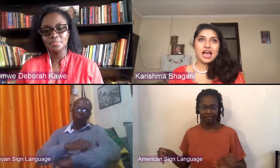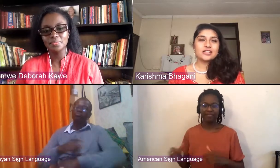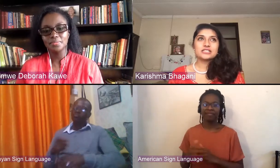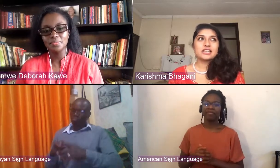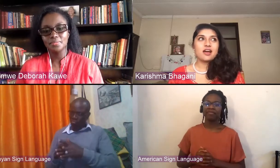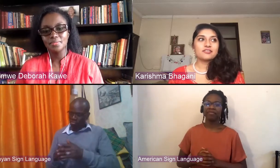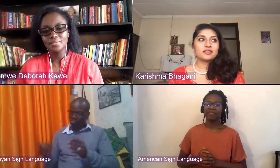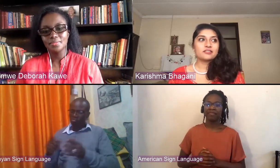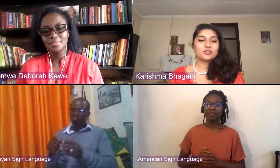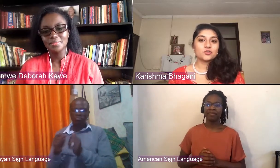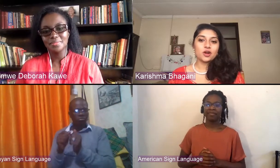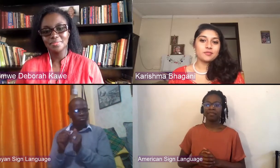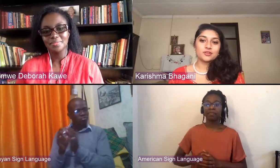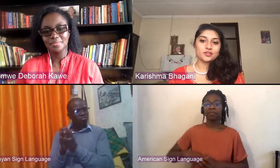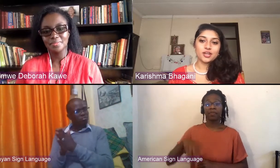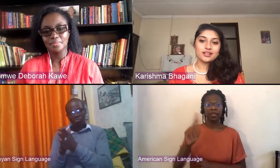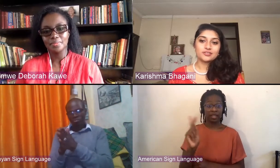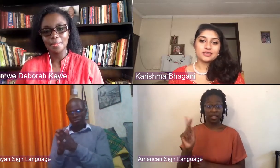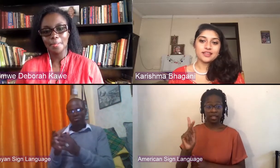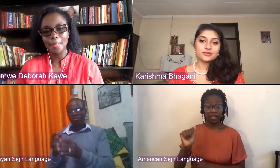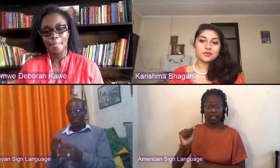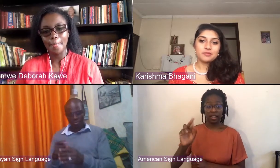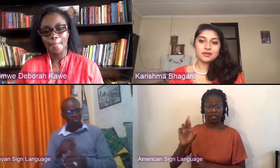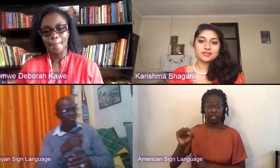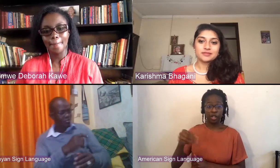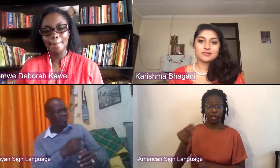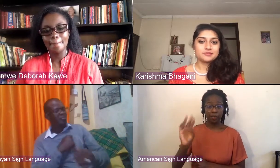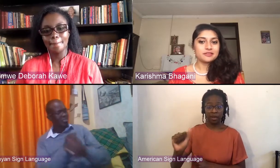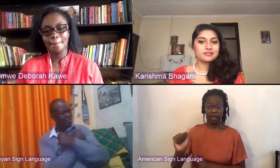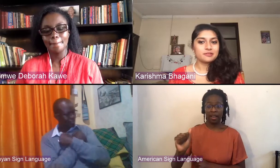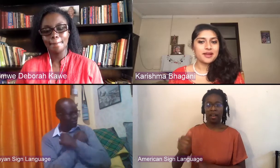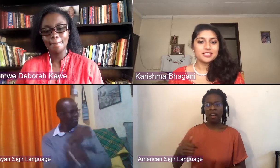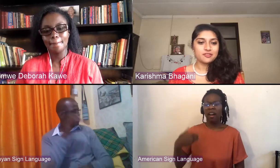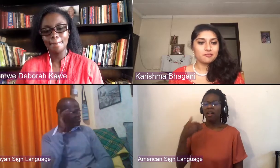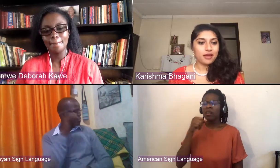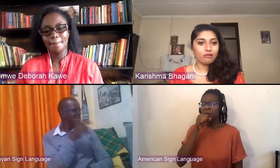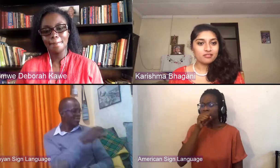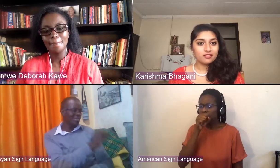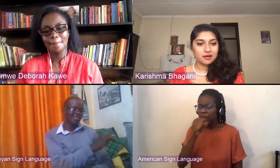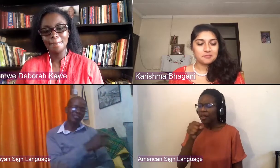I just love hearing you talk about your childhood in that way, because it makes me reminds me of my own.